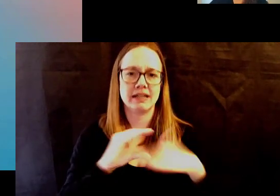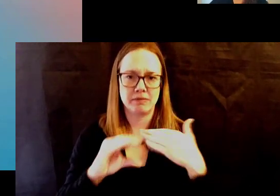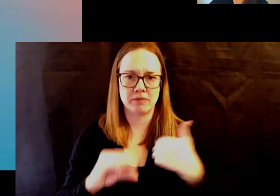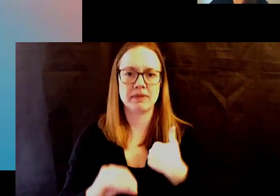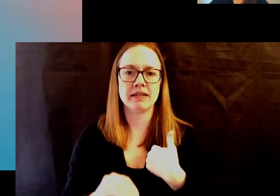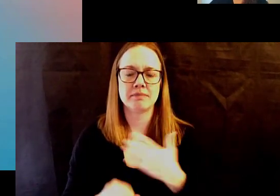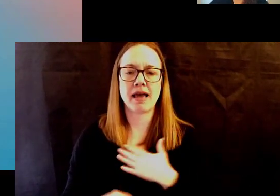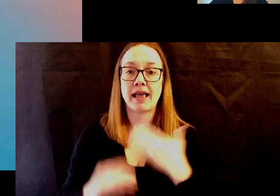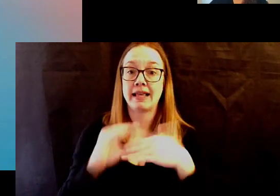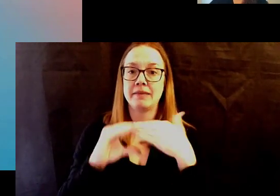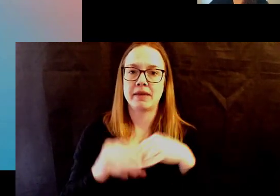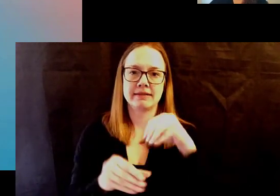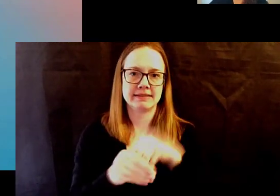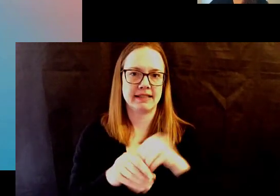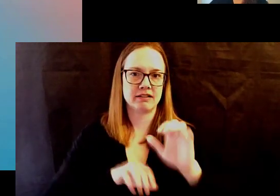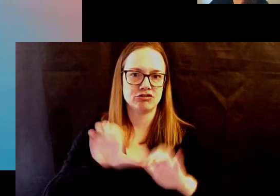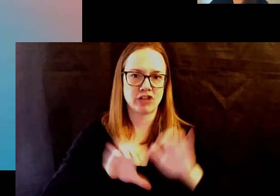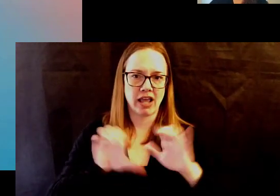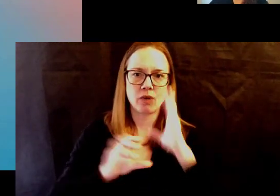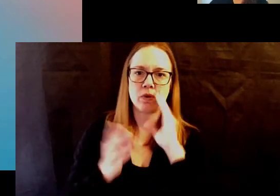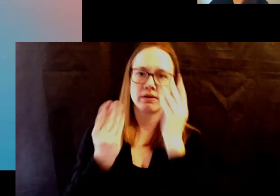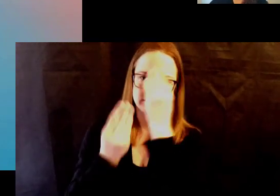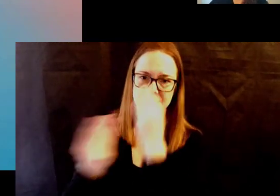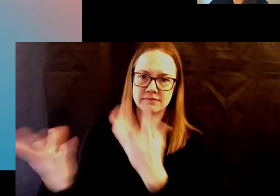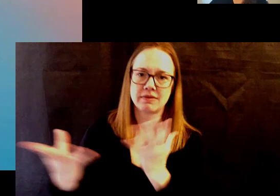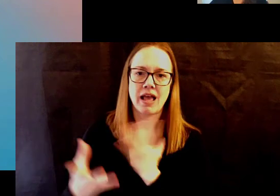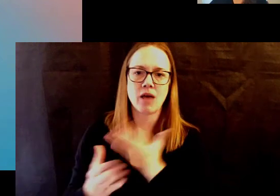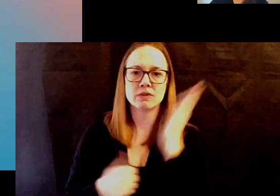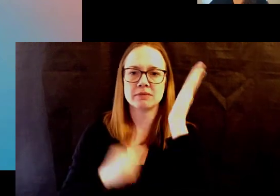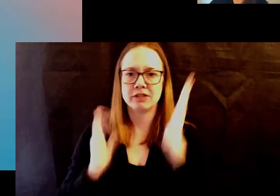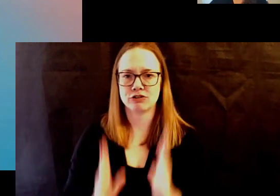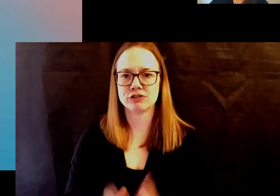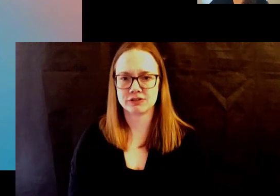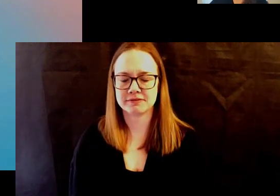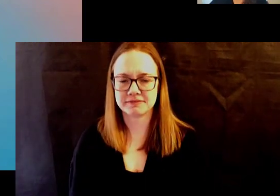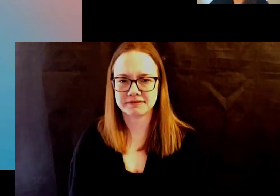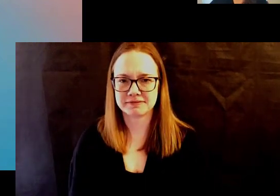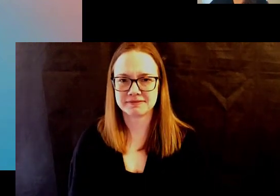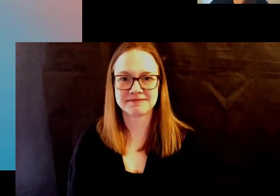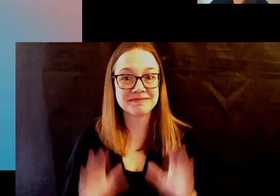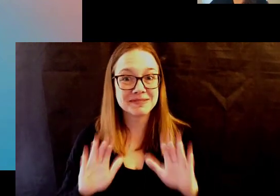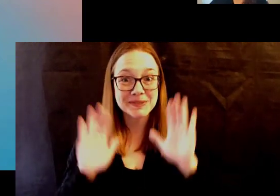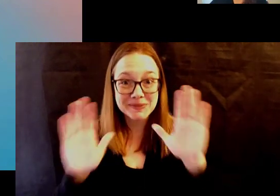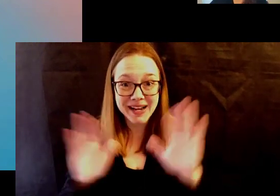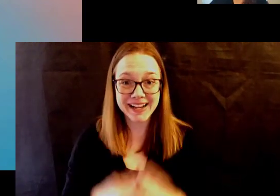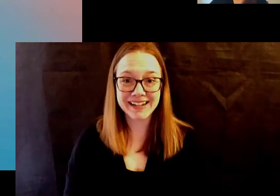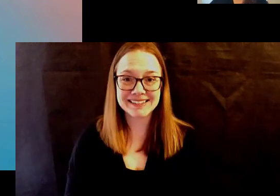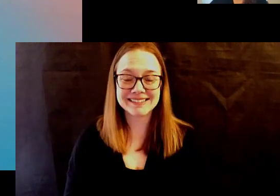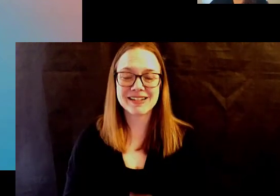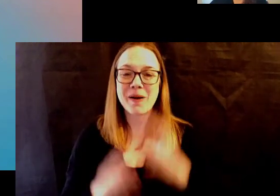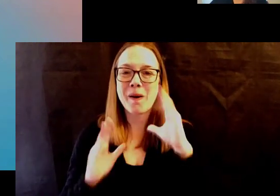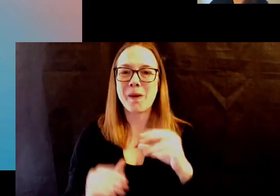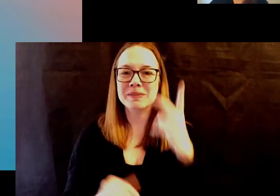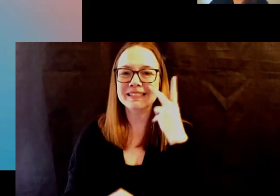and we can get those to our speakers. Great. So we hope to see you on December 10.